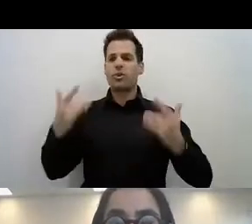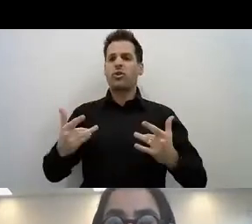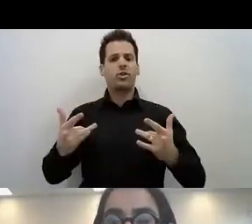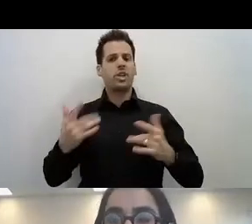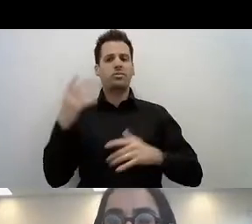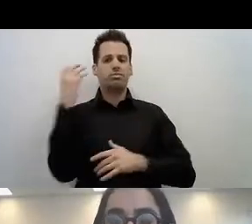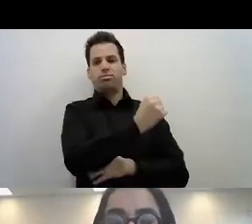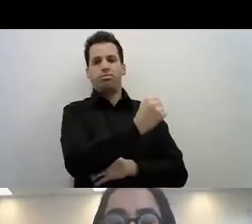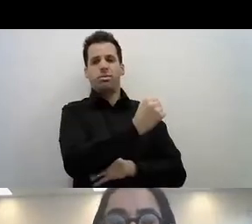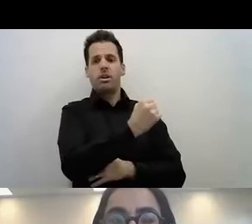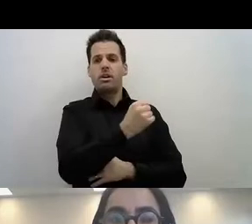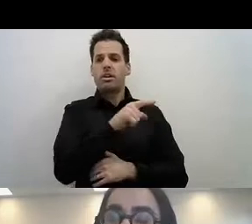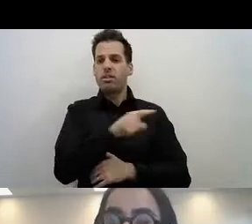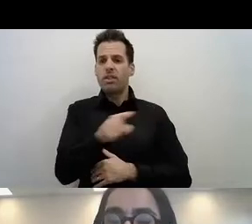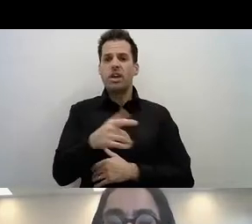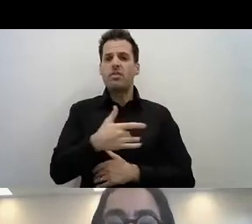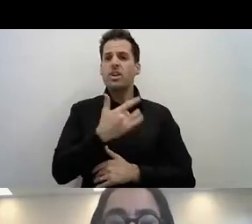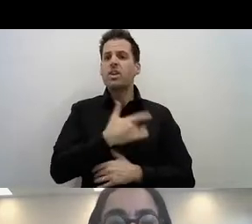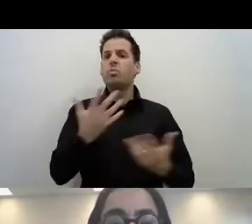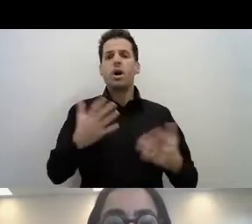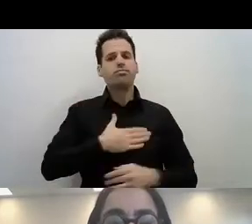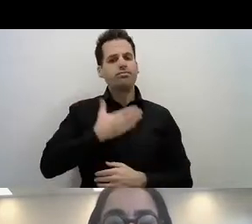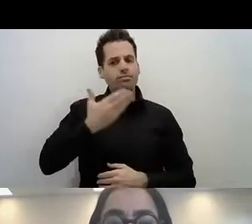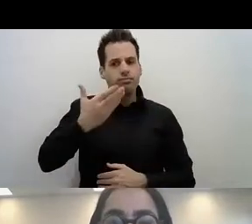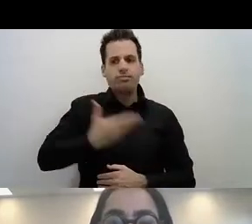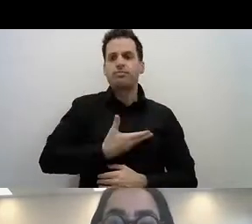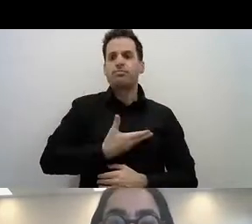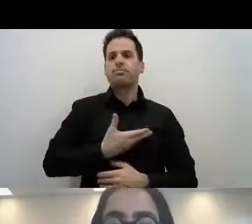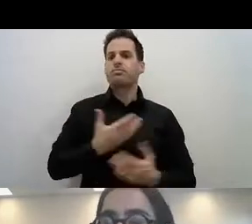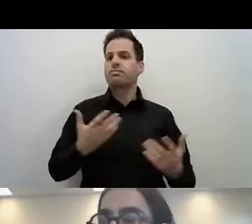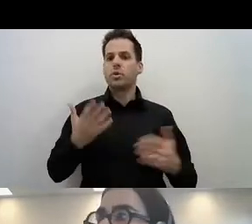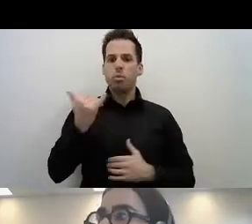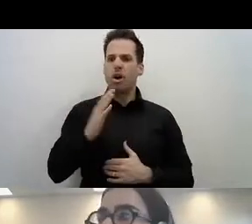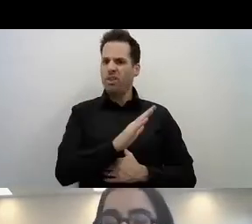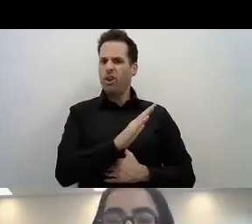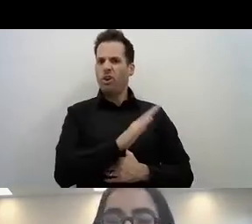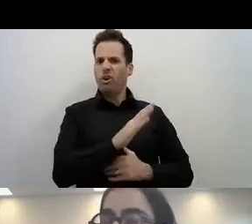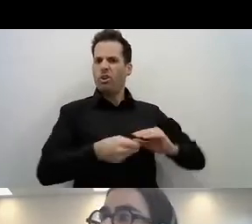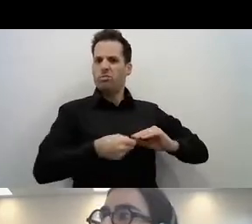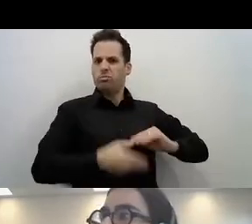of upset um at the way in which the complainants dignity and rights were impacted in this scenario